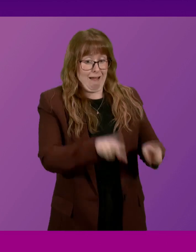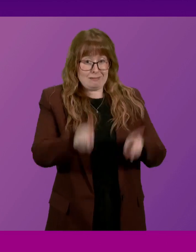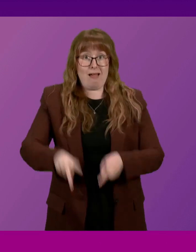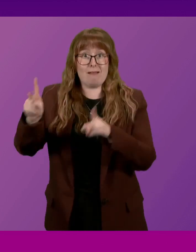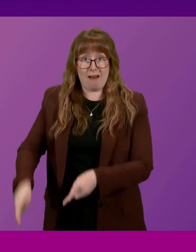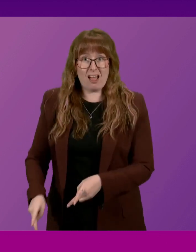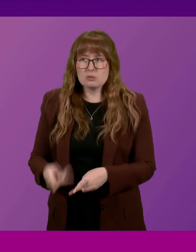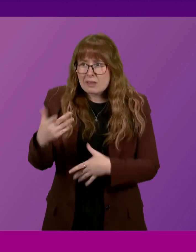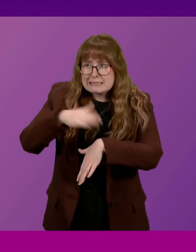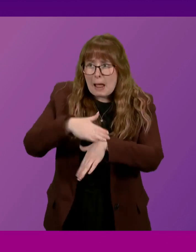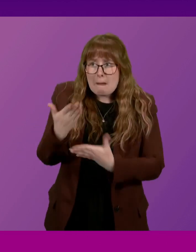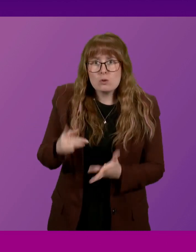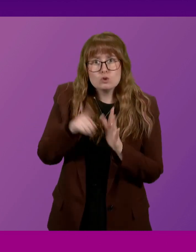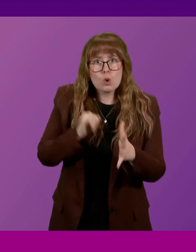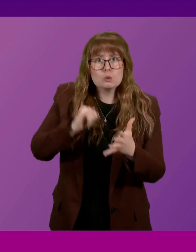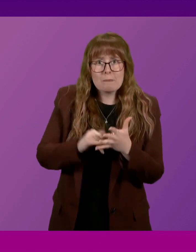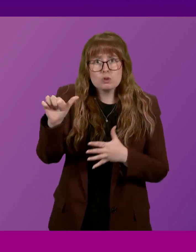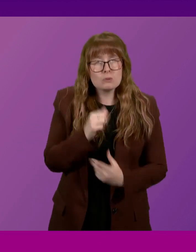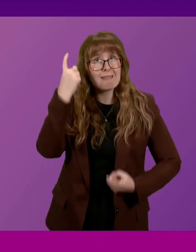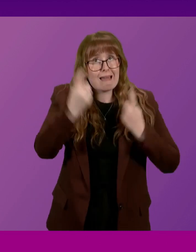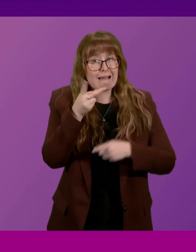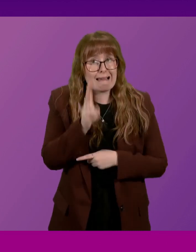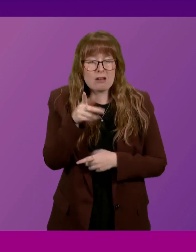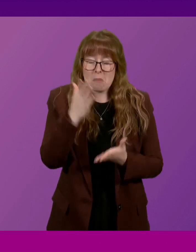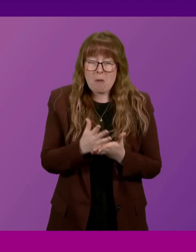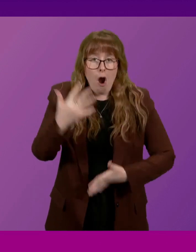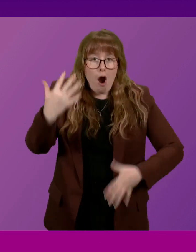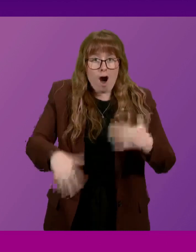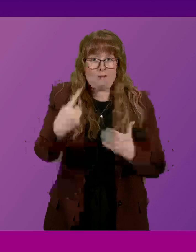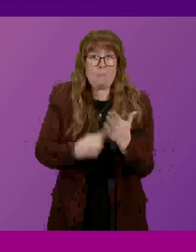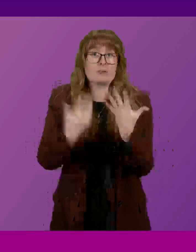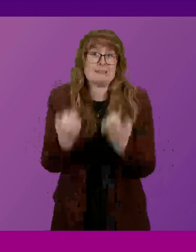John Swinney to rethink those harmful policies?